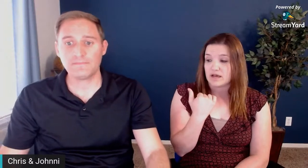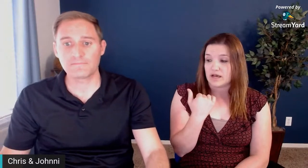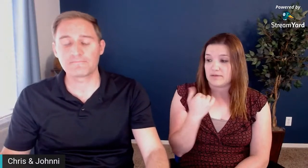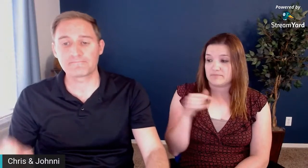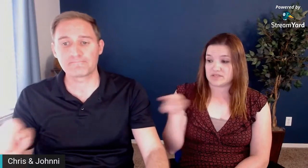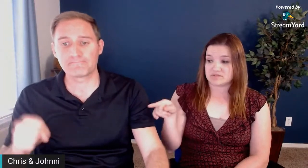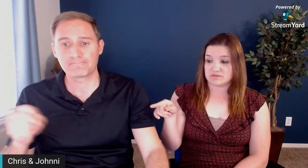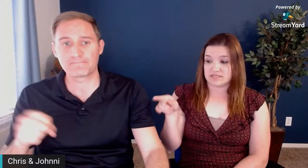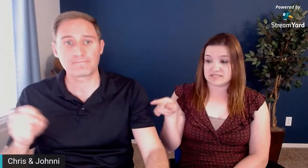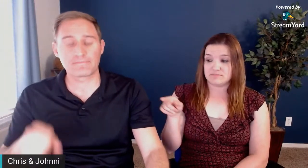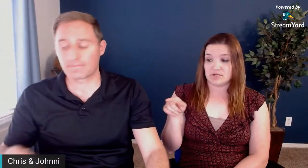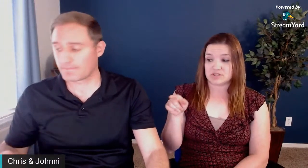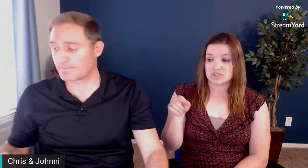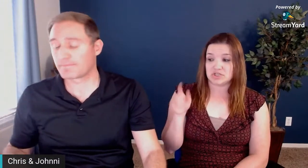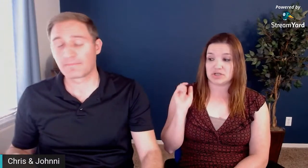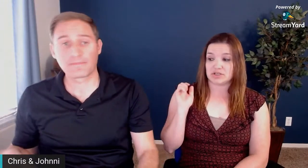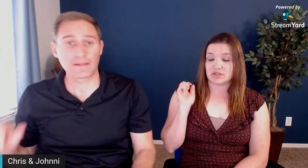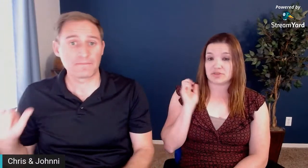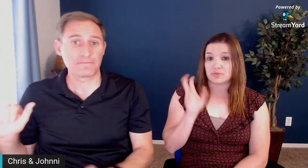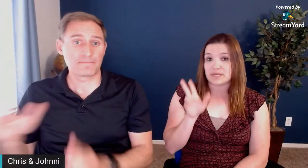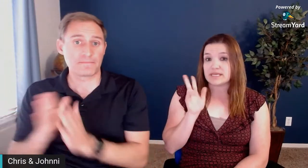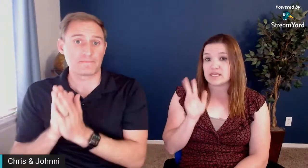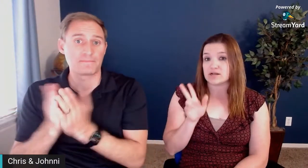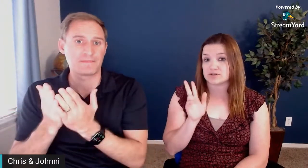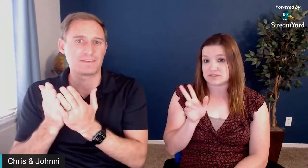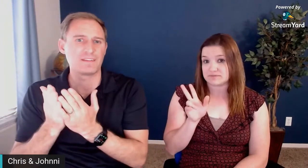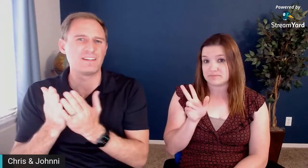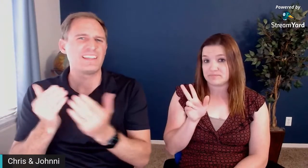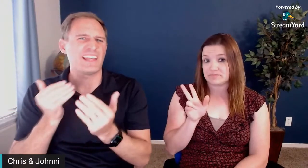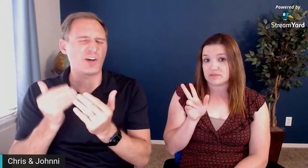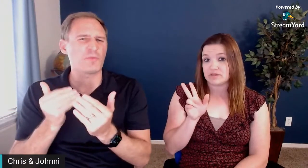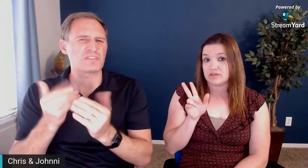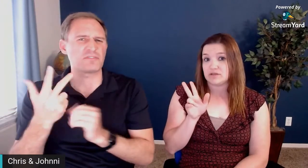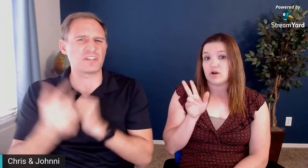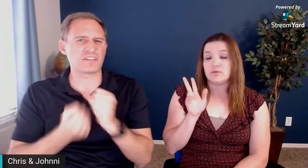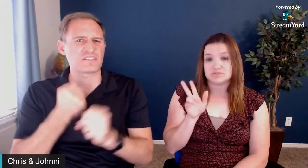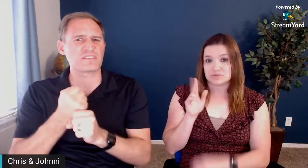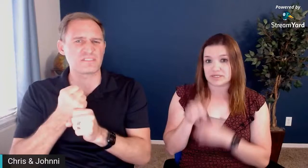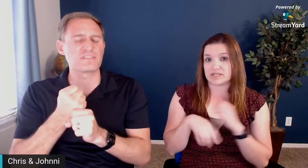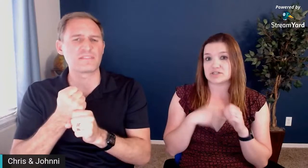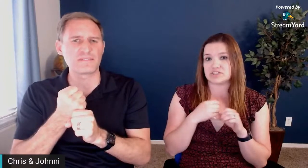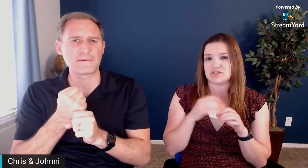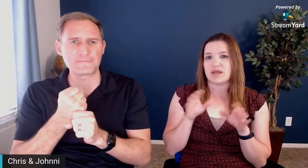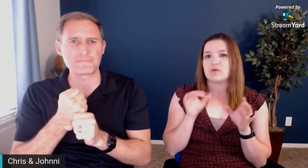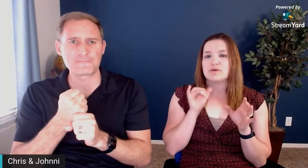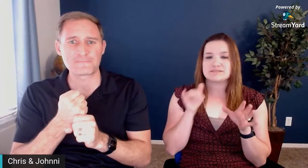um this this book took three years yeah almost three years almost three years to do and it wasn't